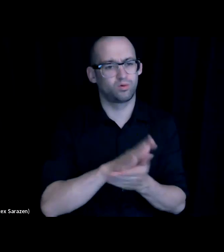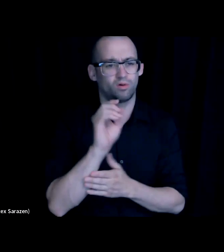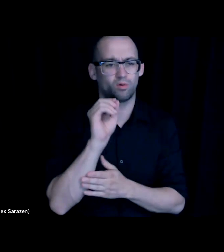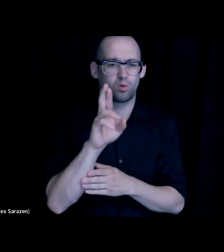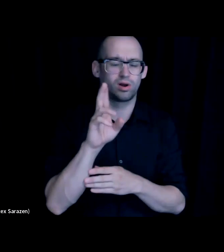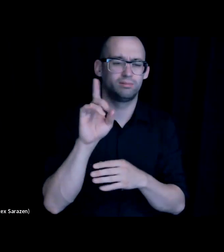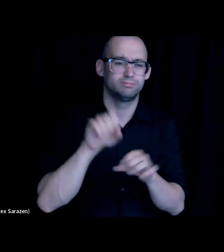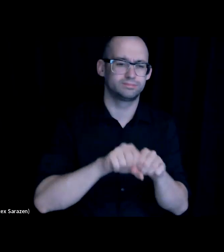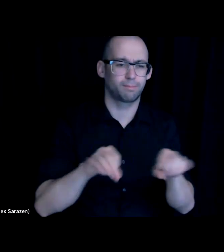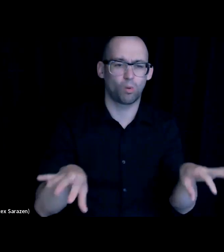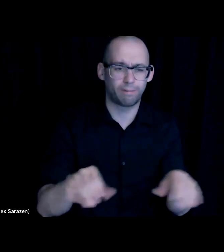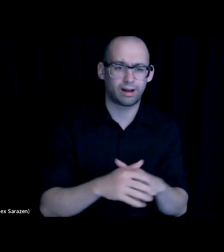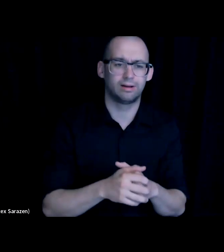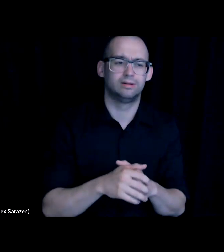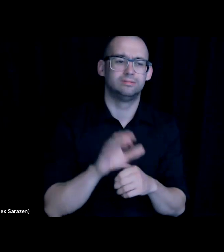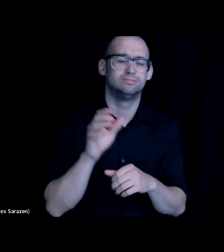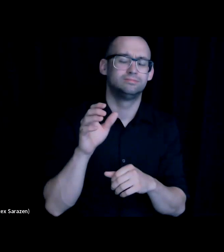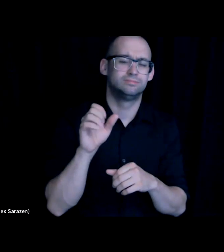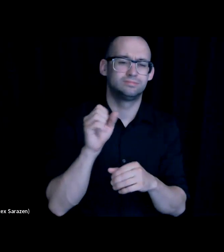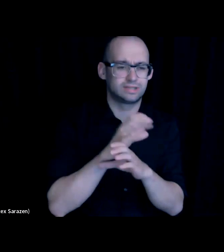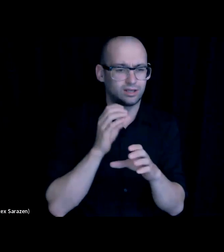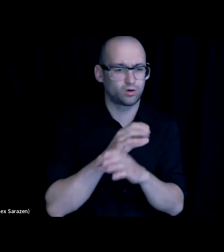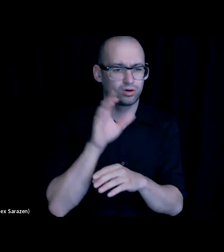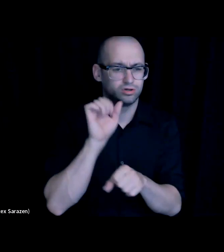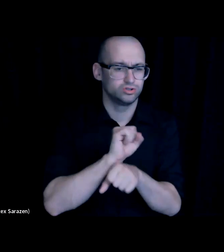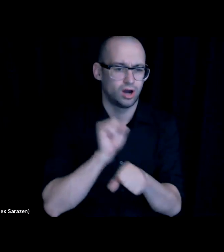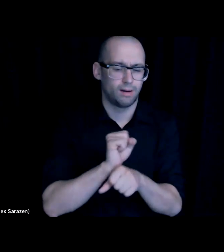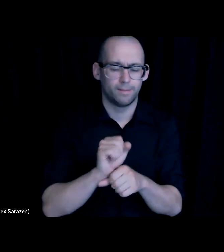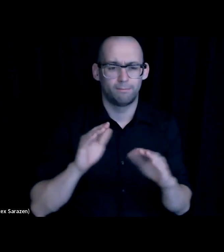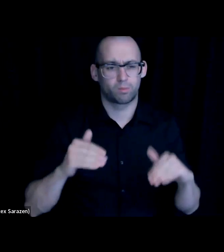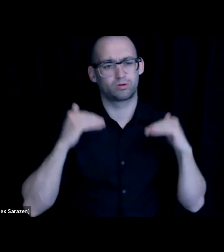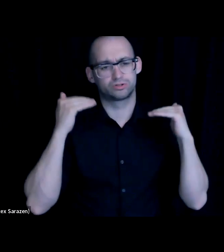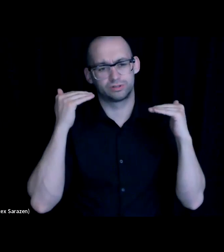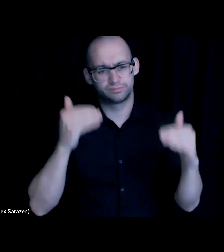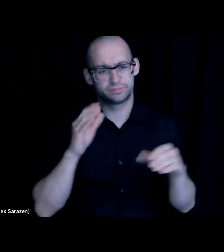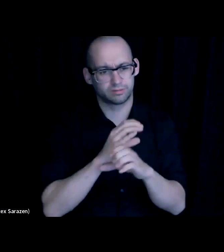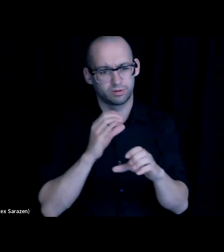seekers, and either job promotion seekers, basic education learners, trade seekers, and